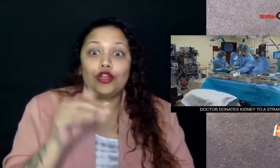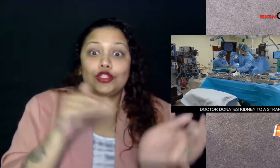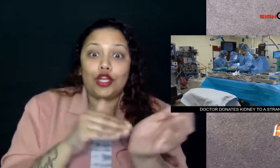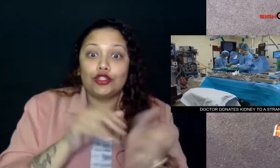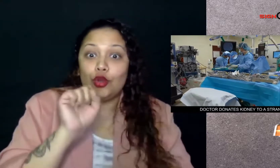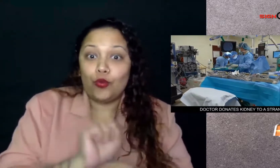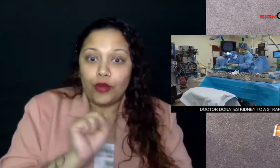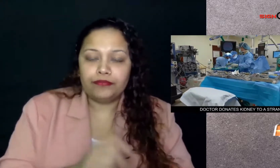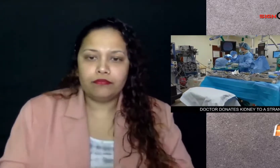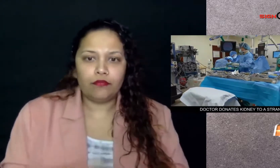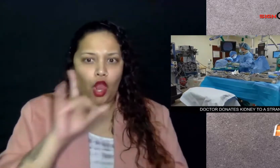the doctor works.